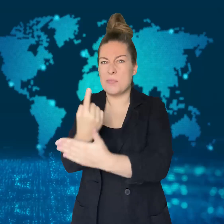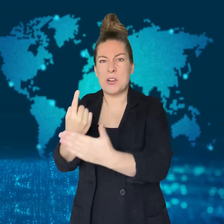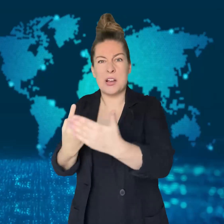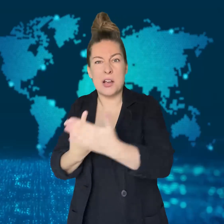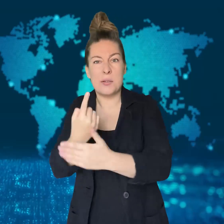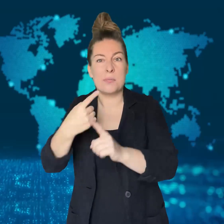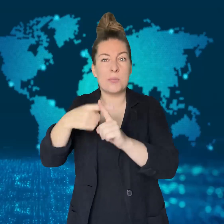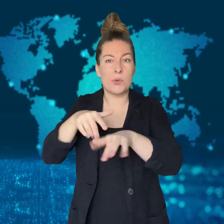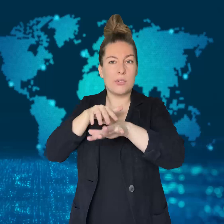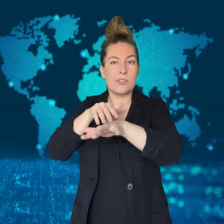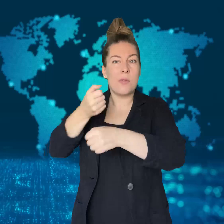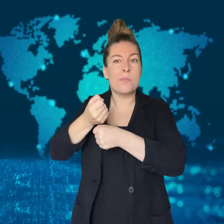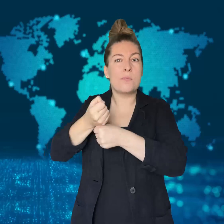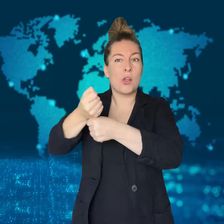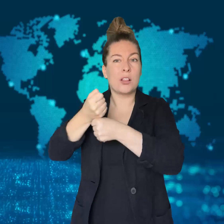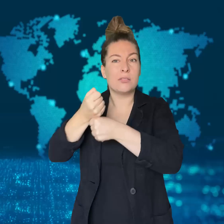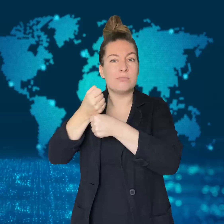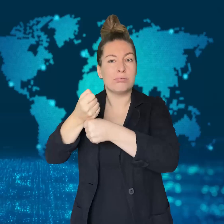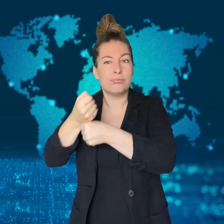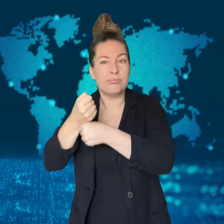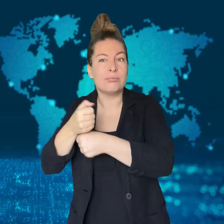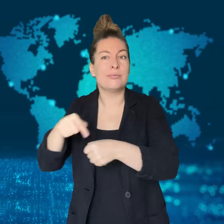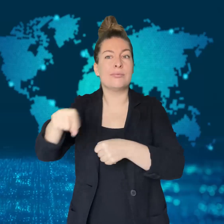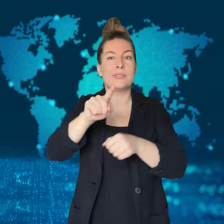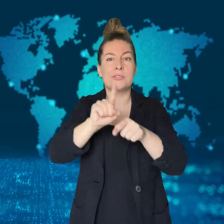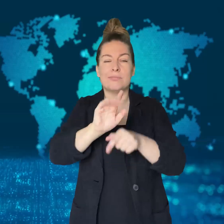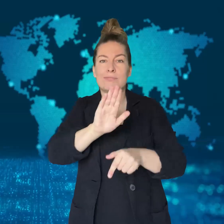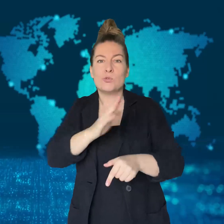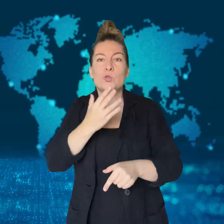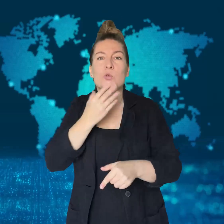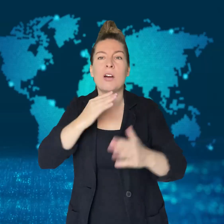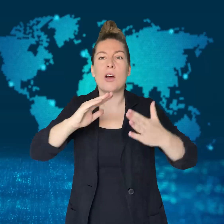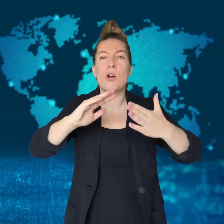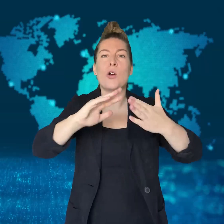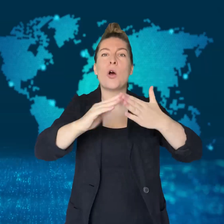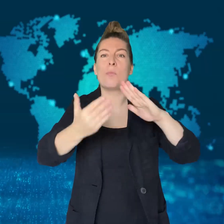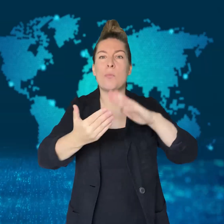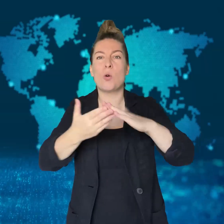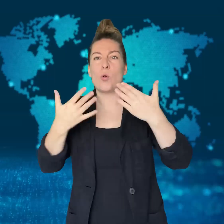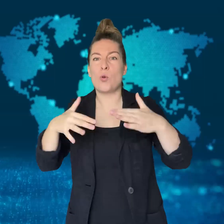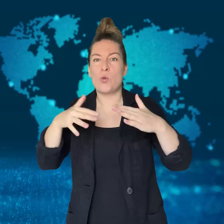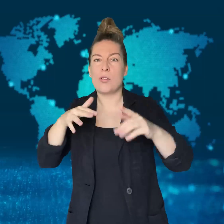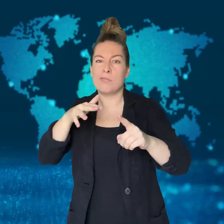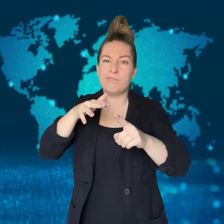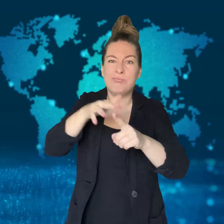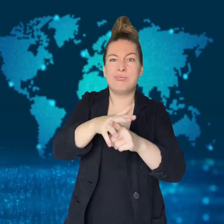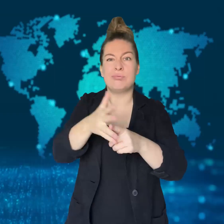As Jews have grieved their killed or captured family members,